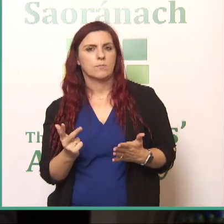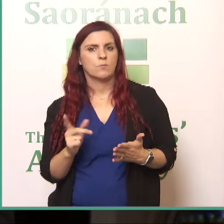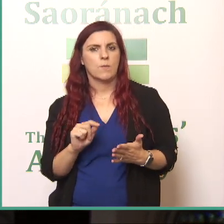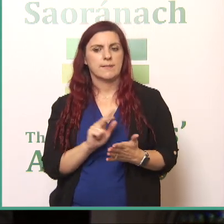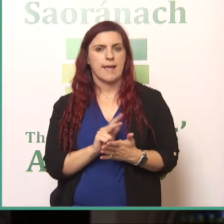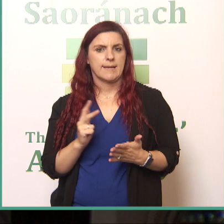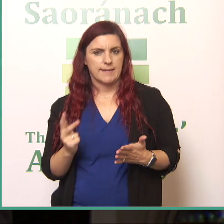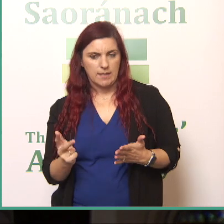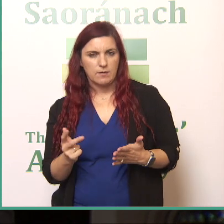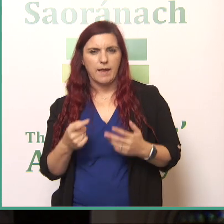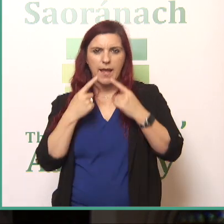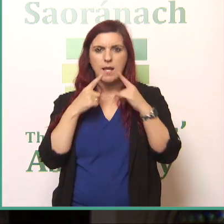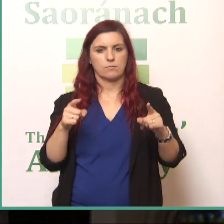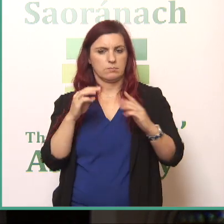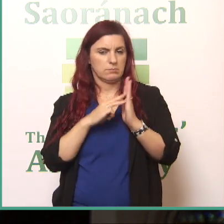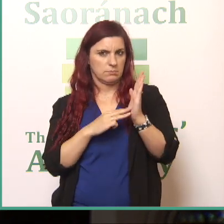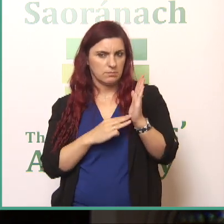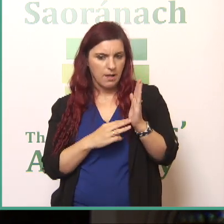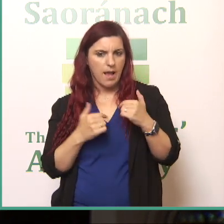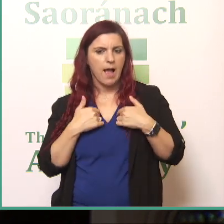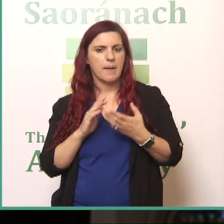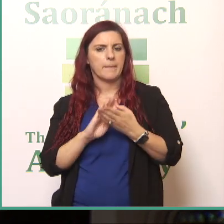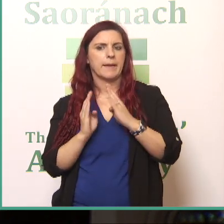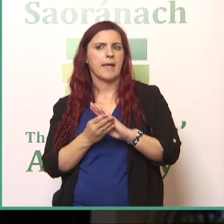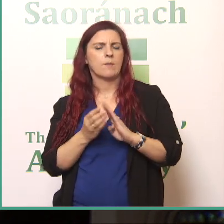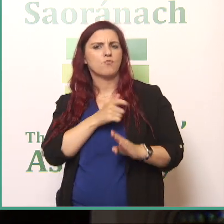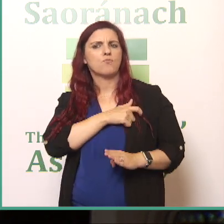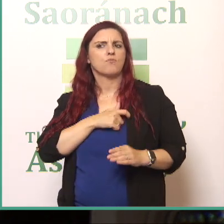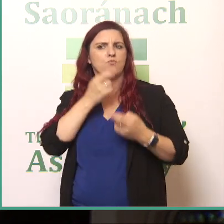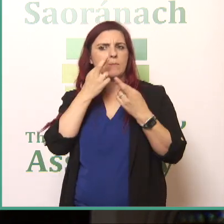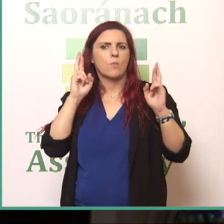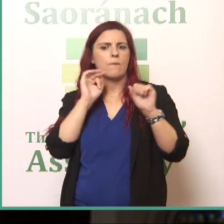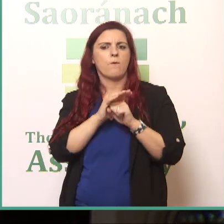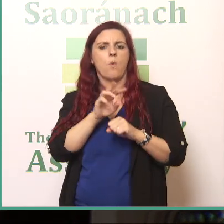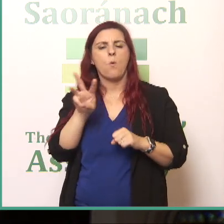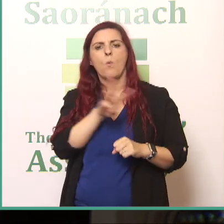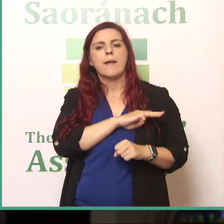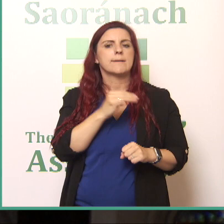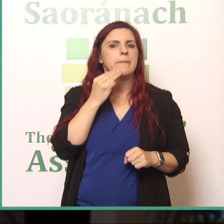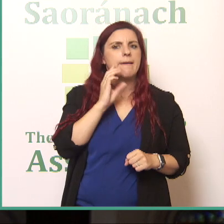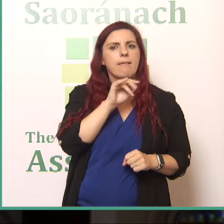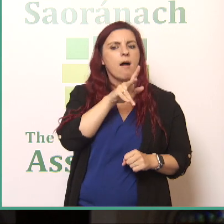announced I became the representative for Westmead and awfully on the ASAP program